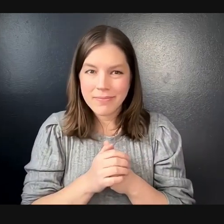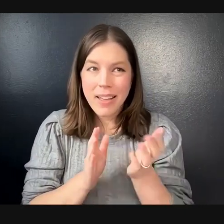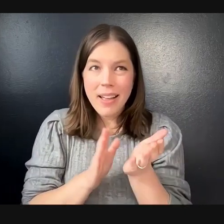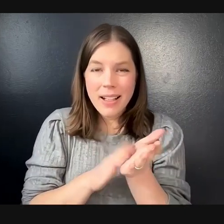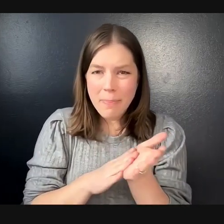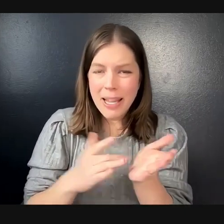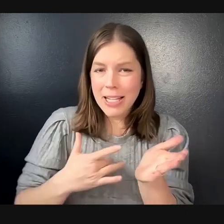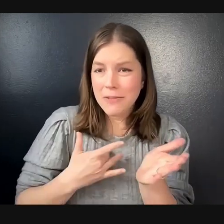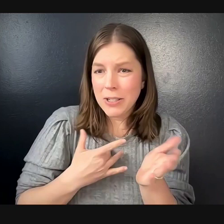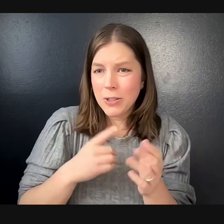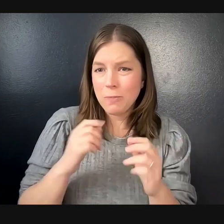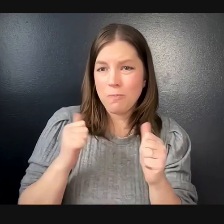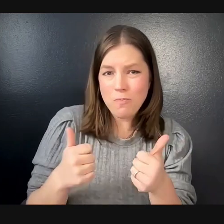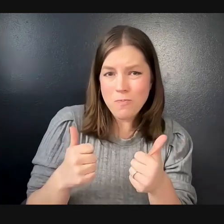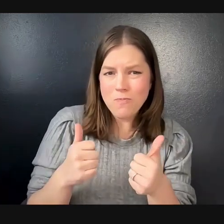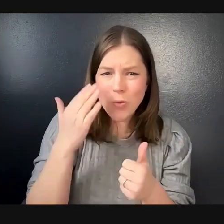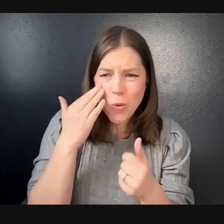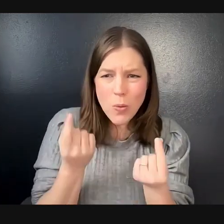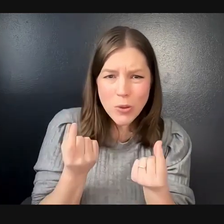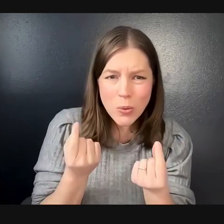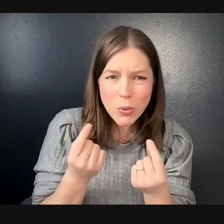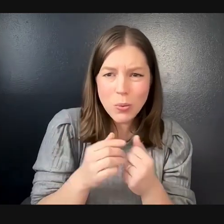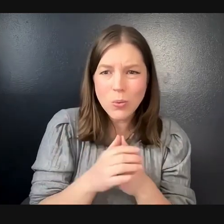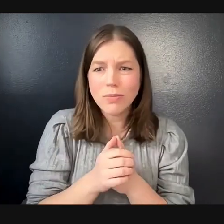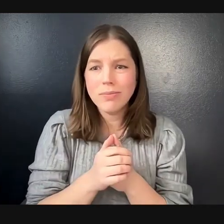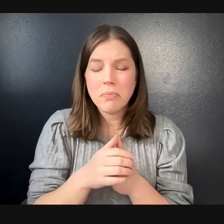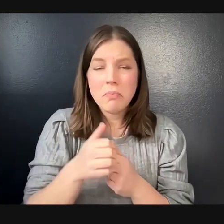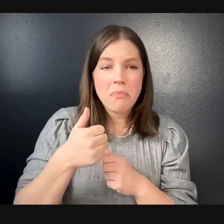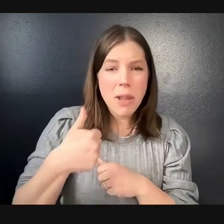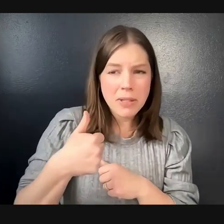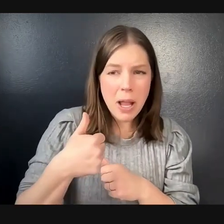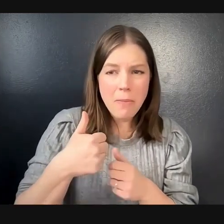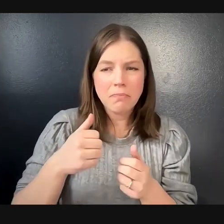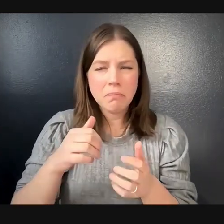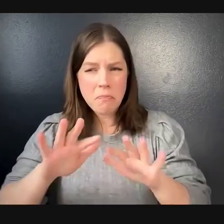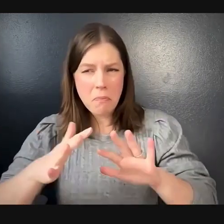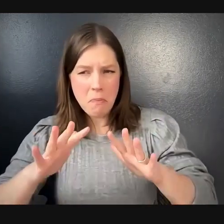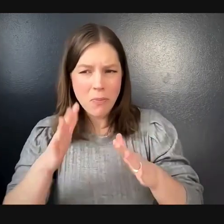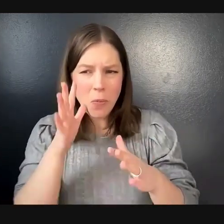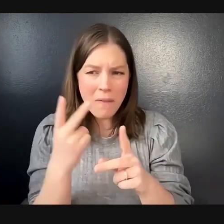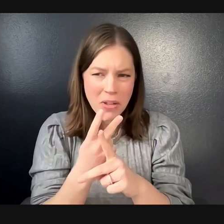I want you to clap, use the clap hands, if you feel like you know what to do if your access needs aren't being met.